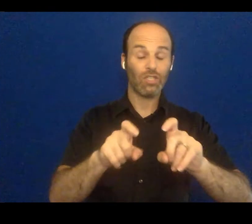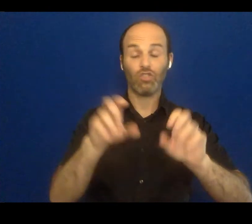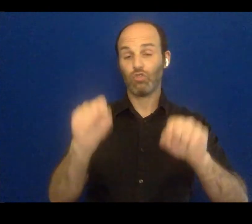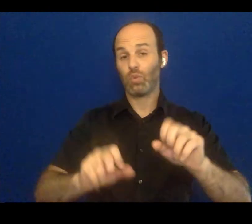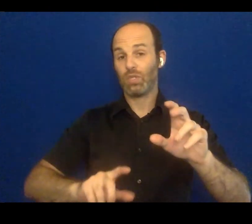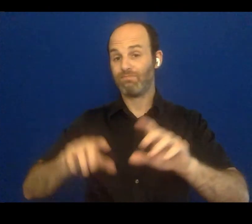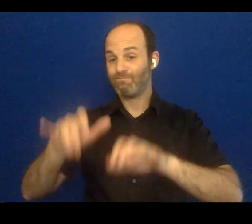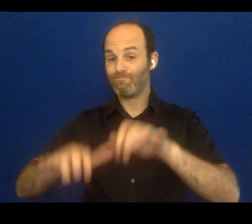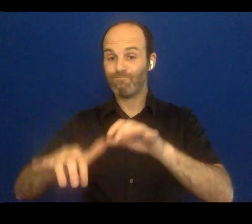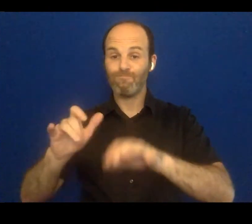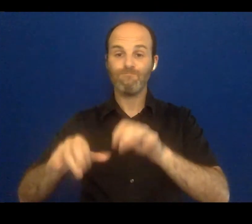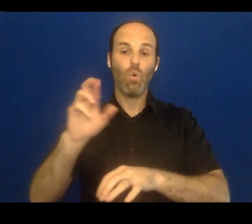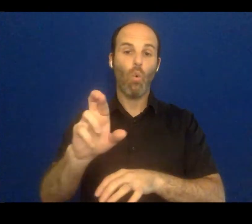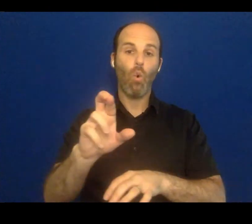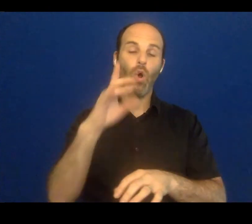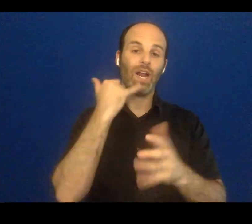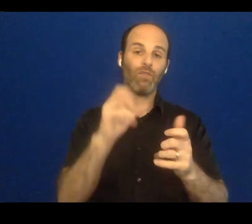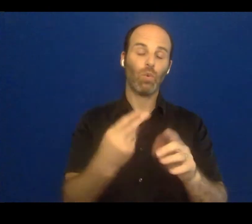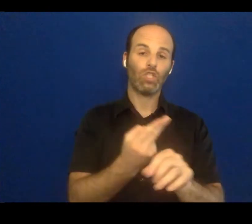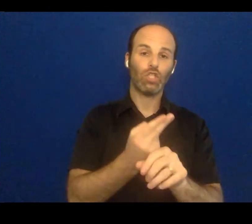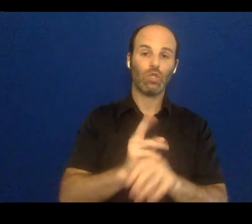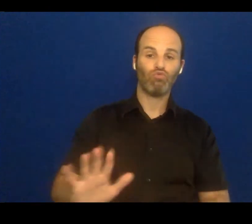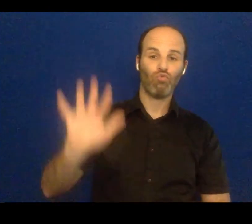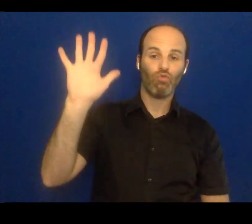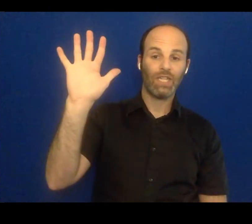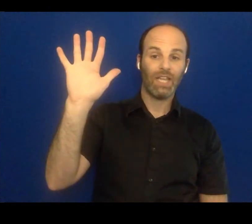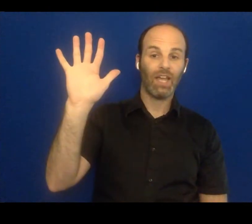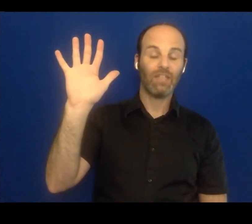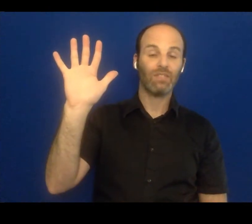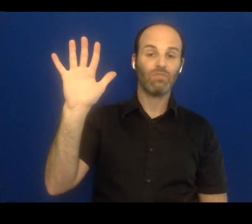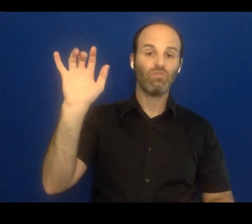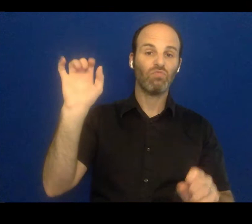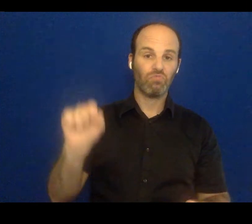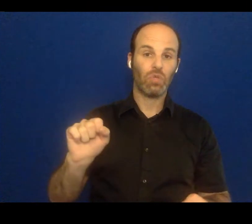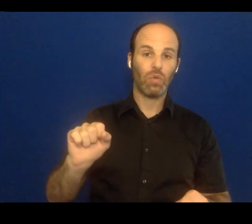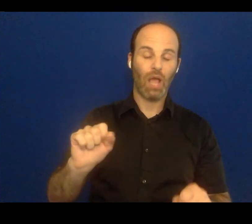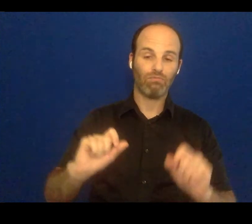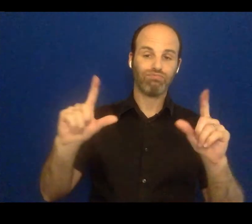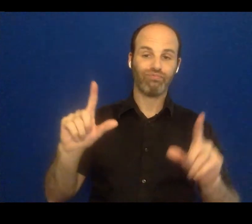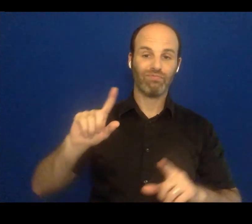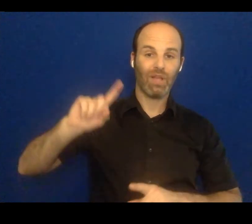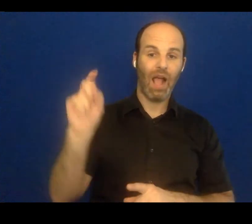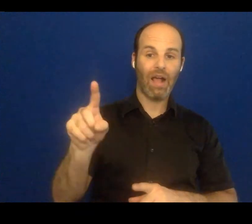OPPORTUNITY FOR QUESTIONS, YOU CAN PLACE YOUR QUESTIONS IN THE CHAT OR RAISE YOUR HAND WITH THE FEATURE AND ASK YOUR QUESTION